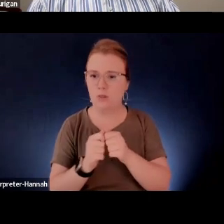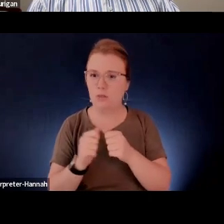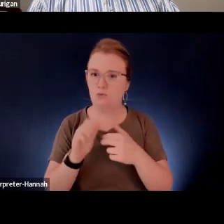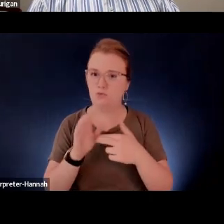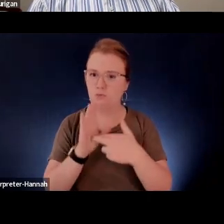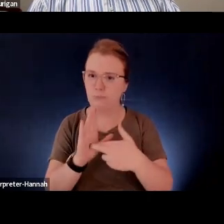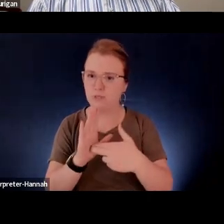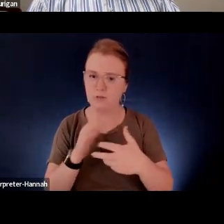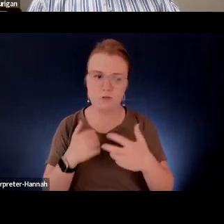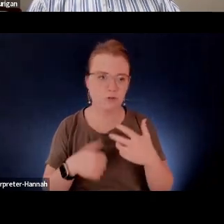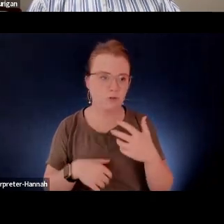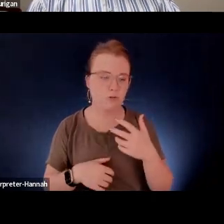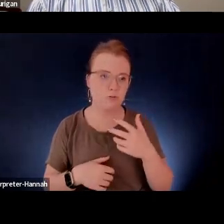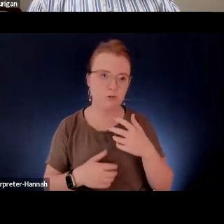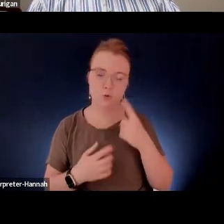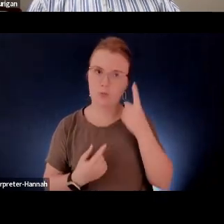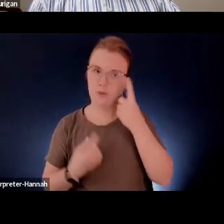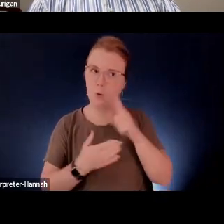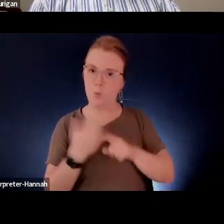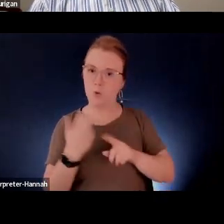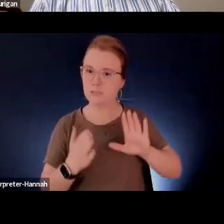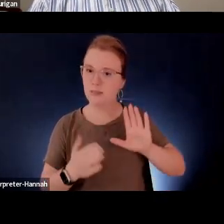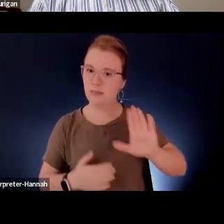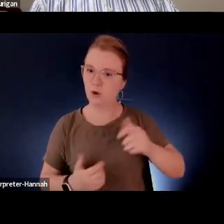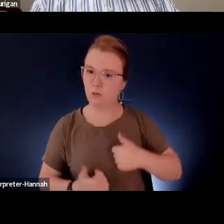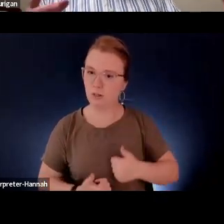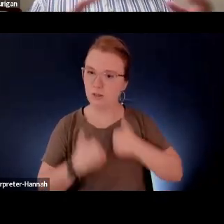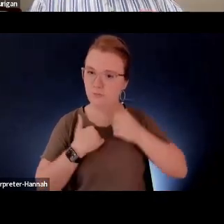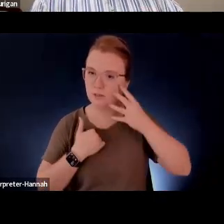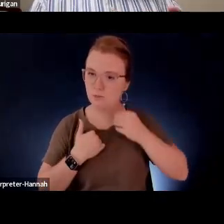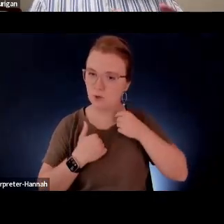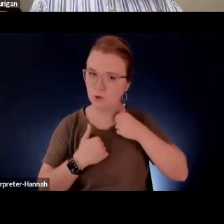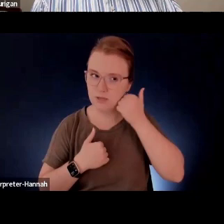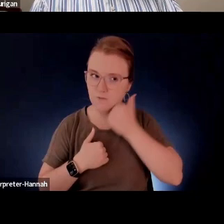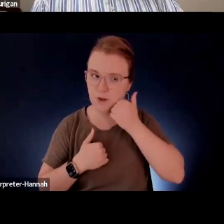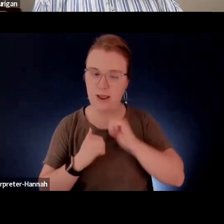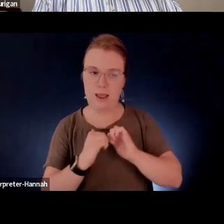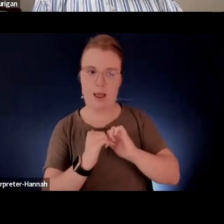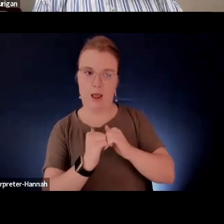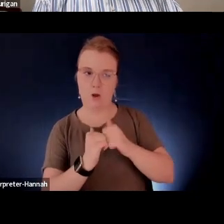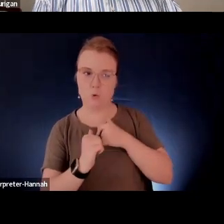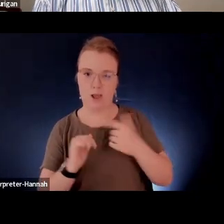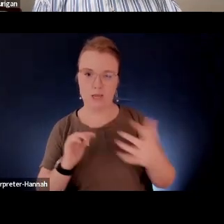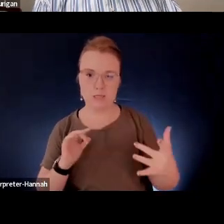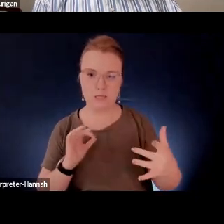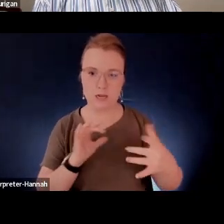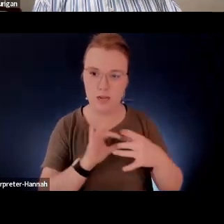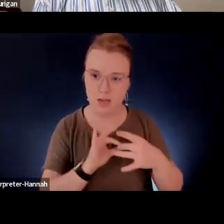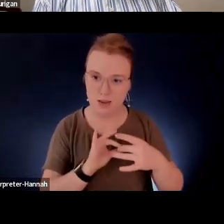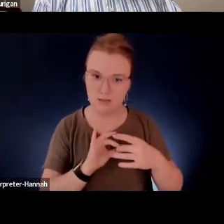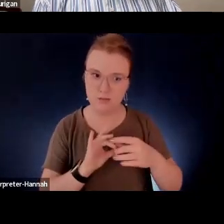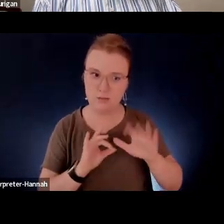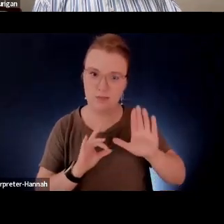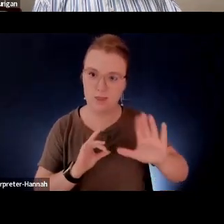what is their lived experience every day. How can I connect that lived experience with, you know,